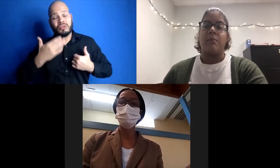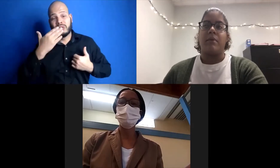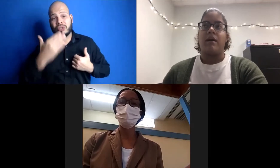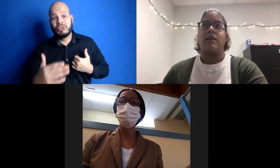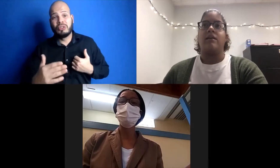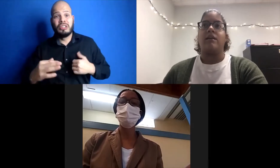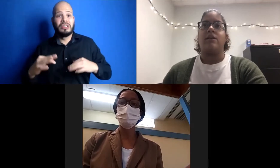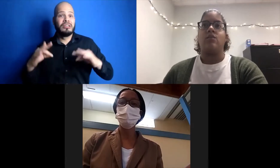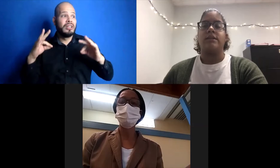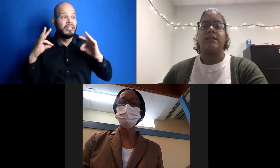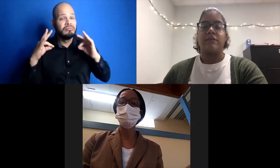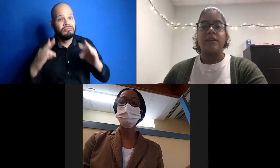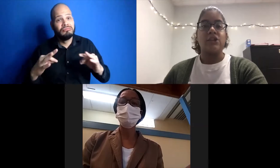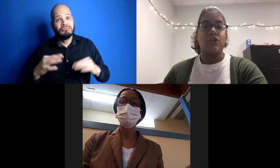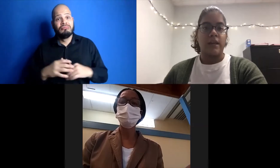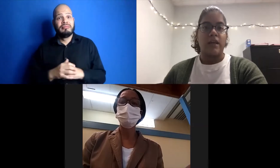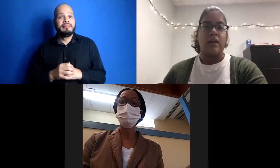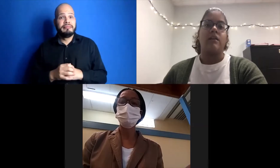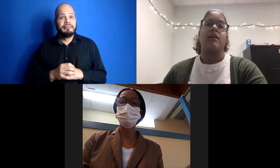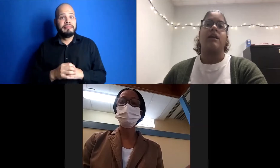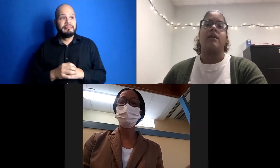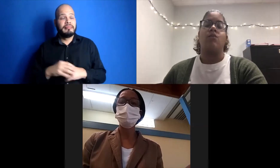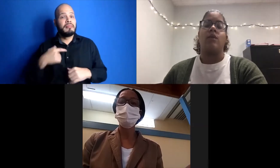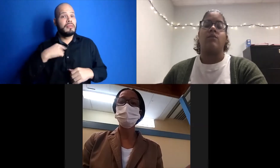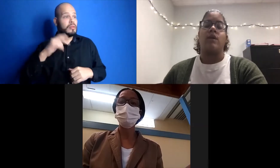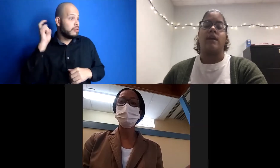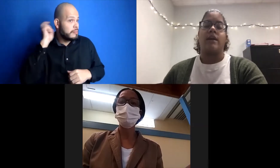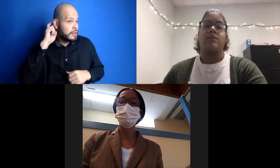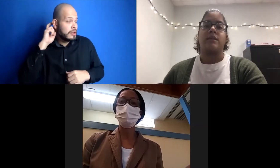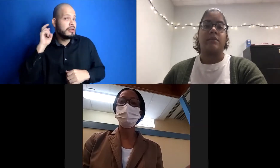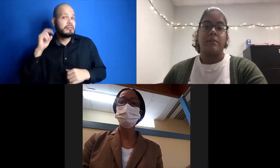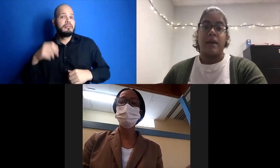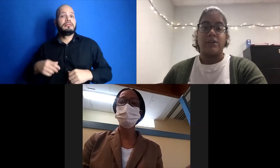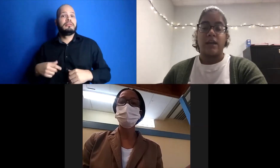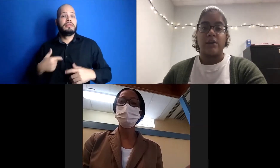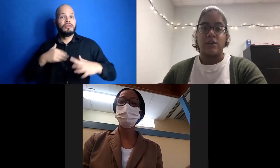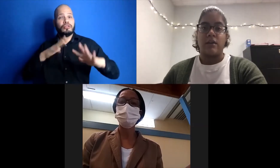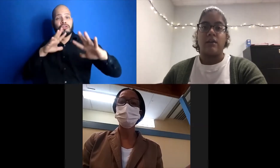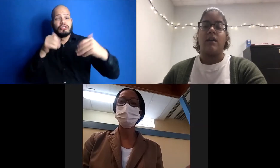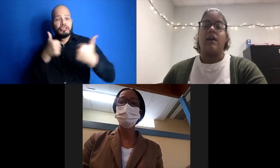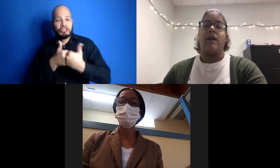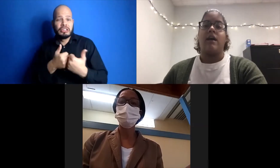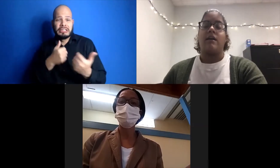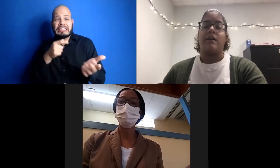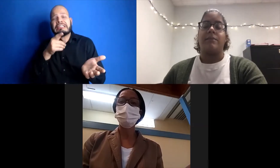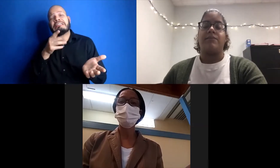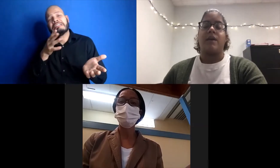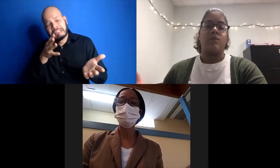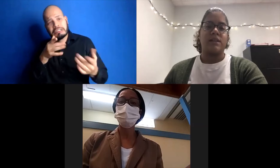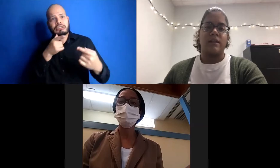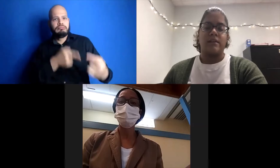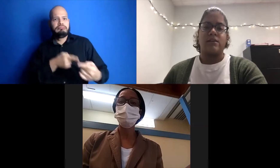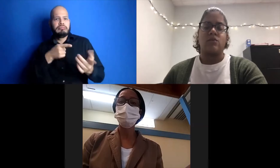but it was definitely tricky when I was completing my education um I went to Lincoln school in